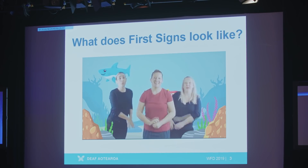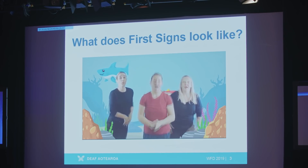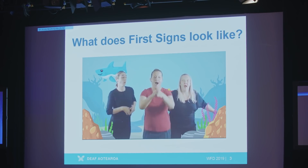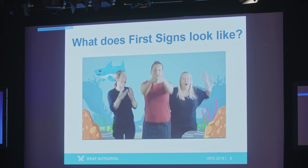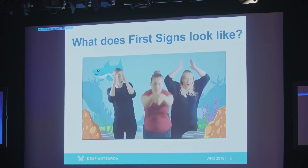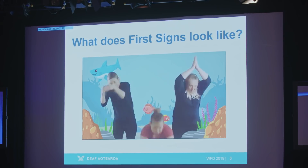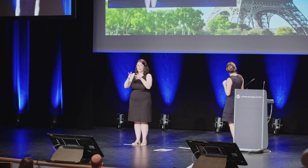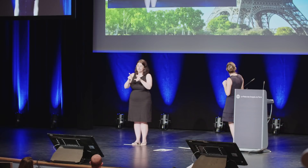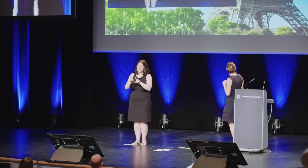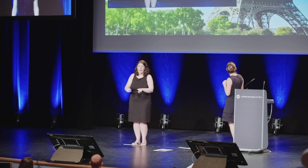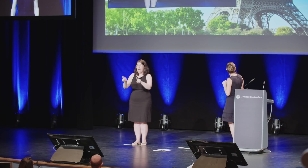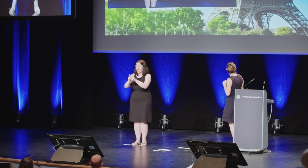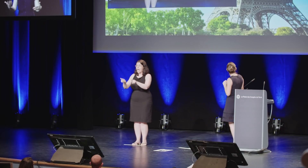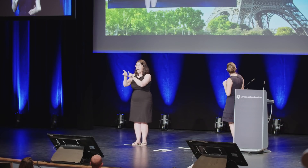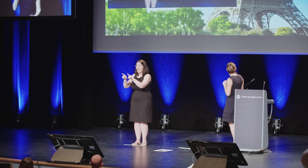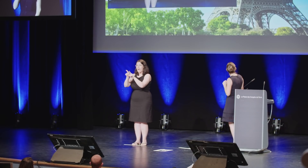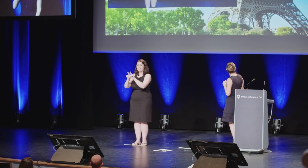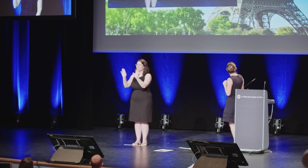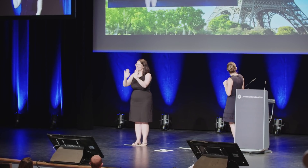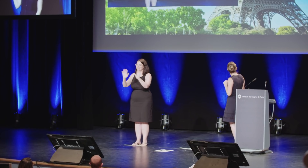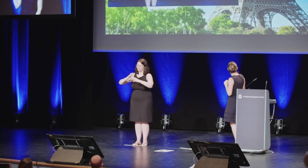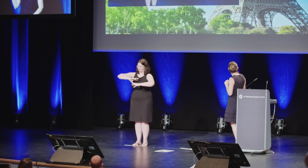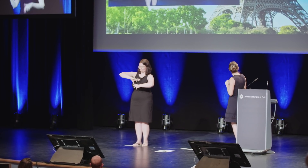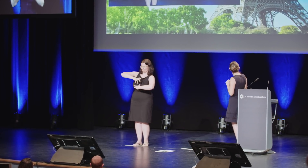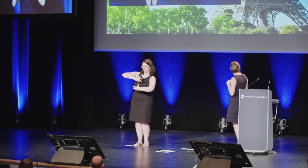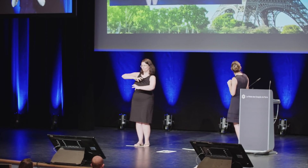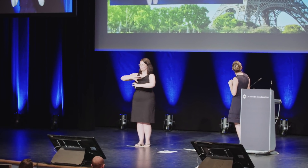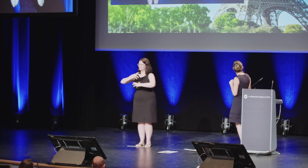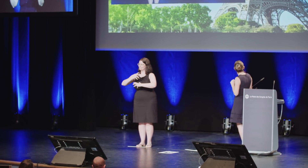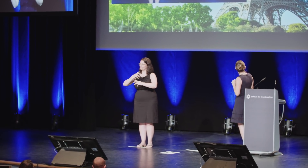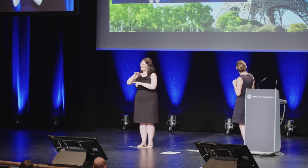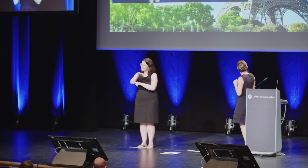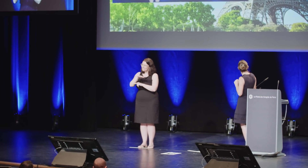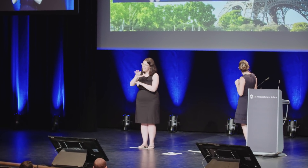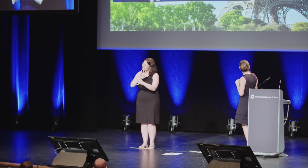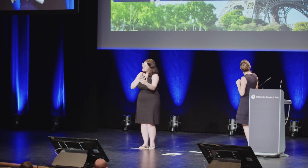You can see the importance here in the First Signs services that it's not a one-size-fits-all.